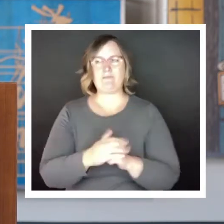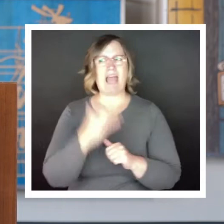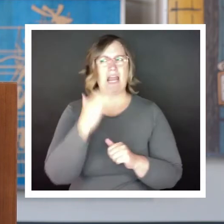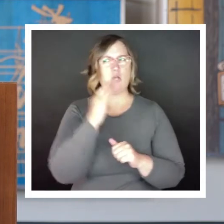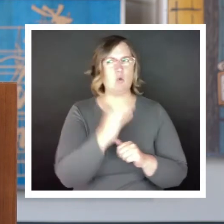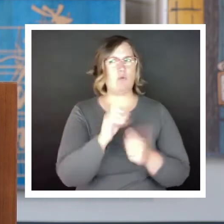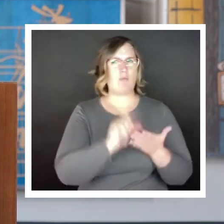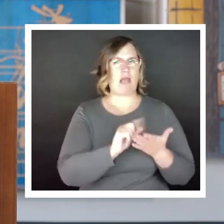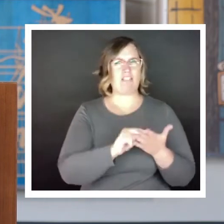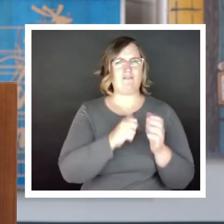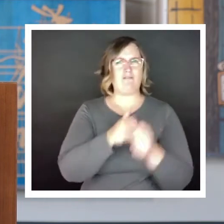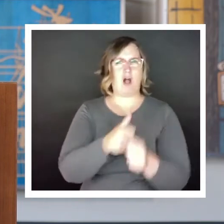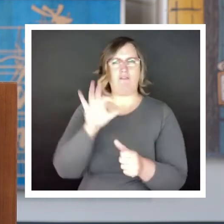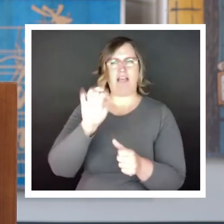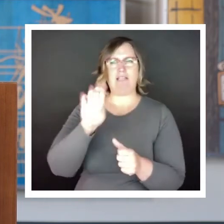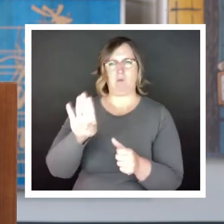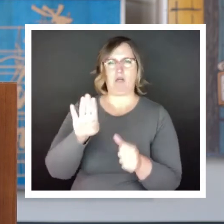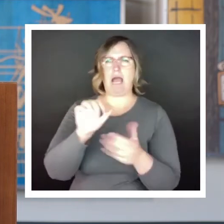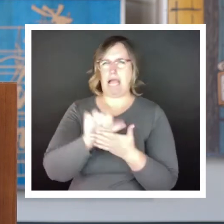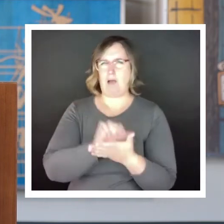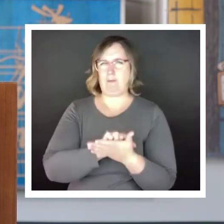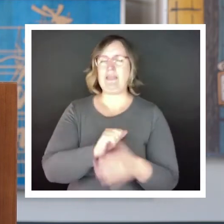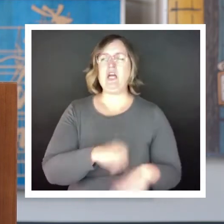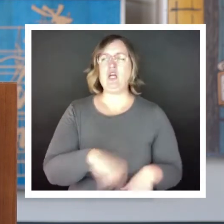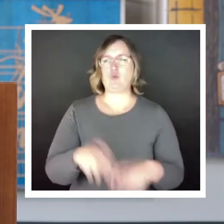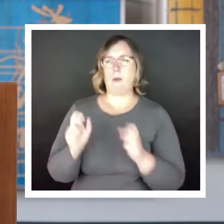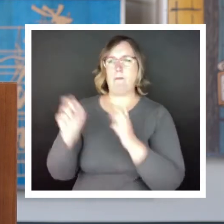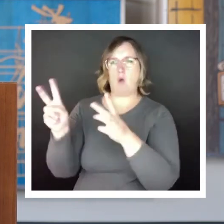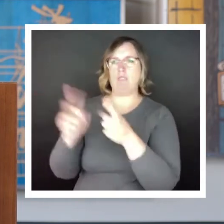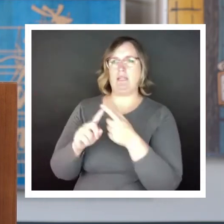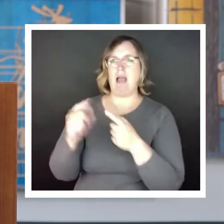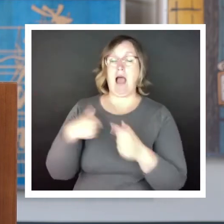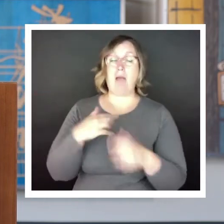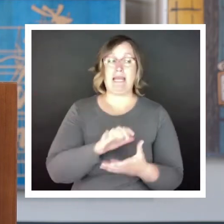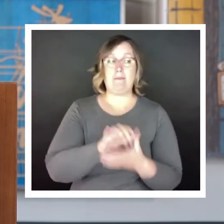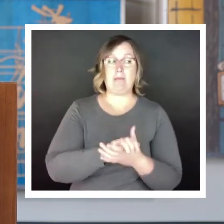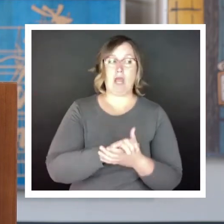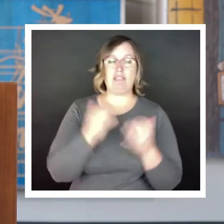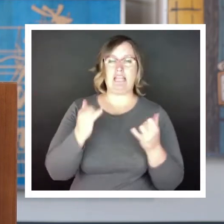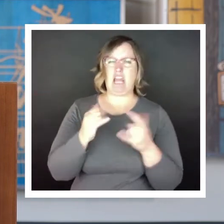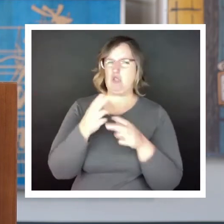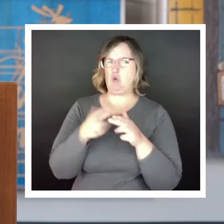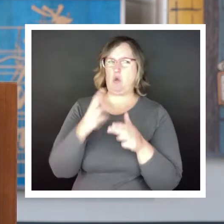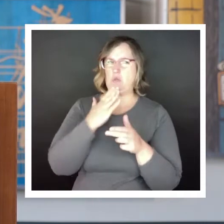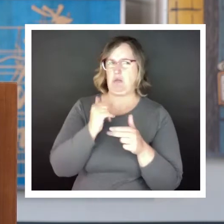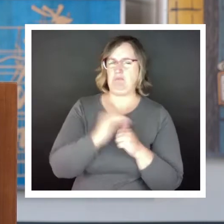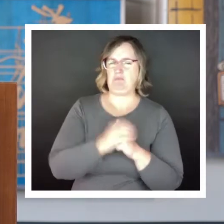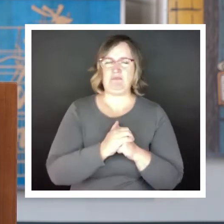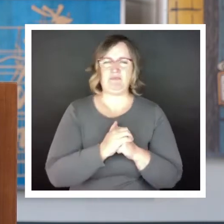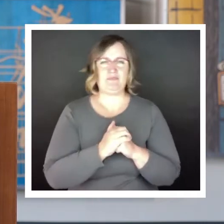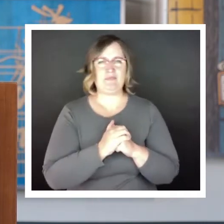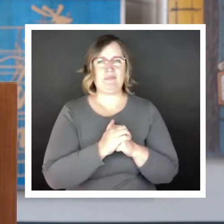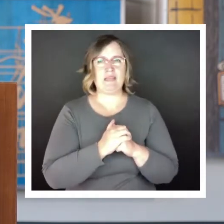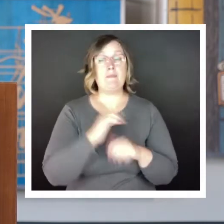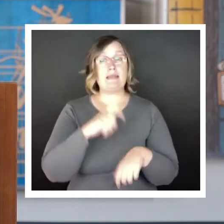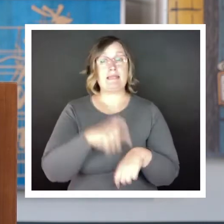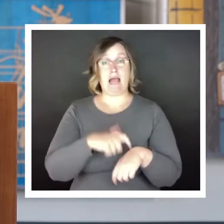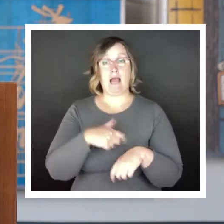So I put up a very short and sweet message, "I'm getting married today." By the time we got to City Hall, the press was waiting.